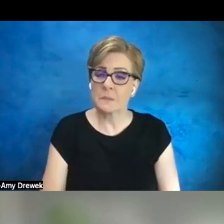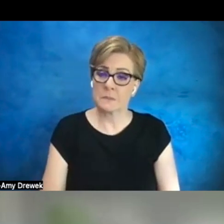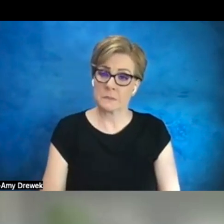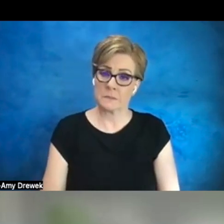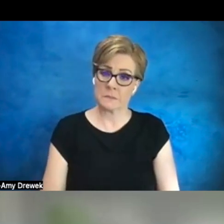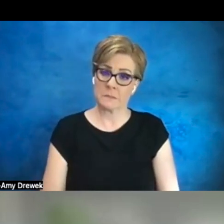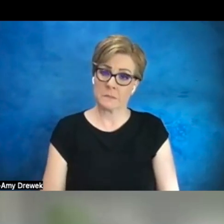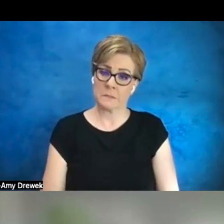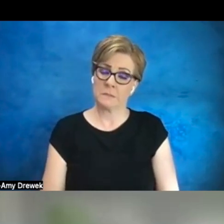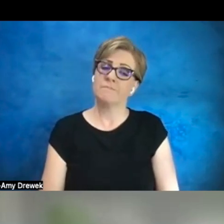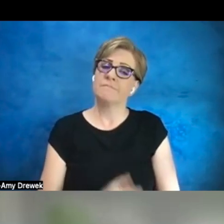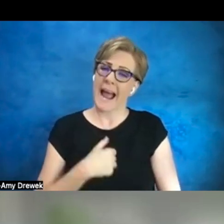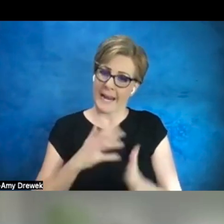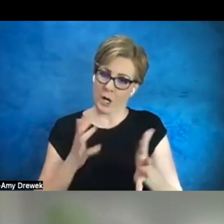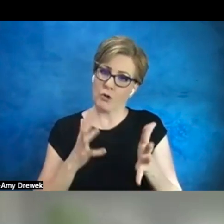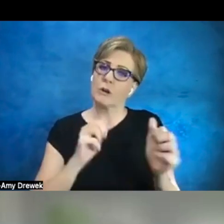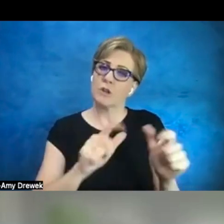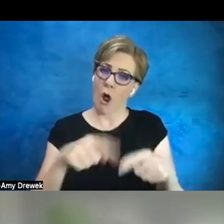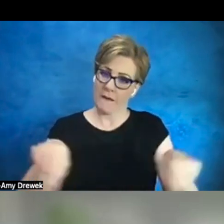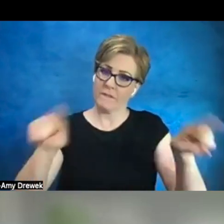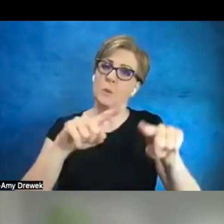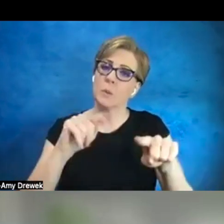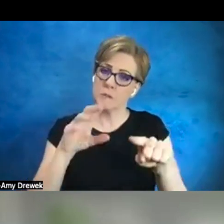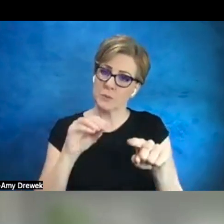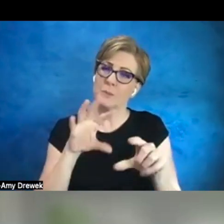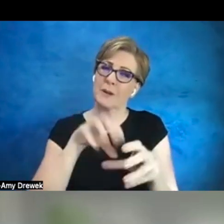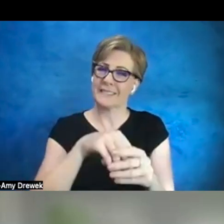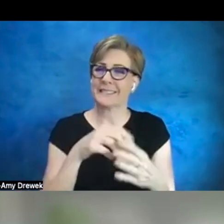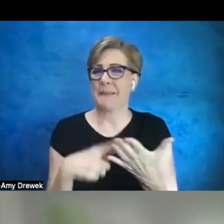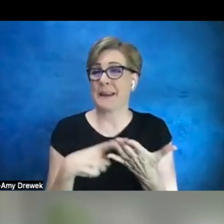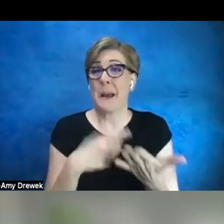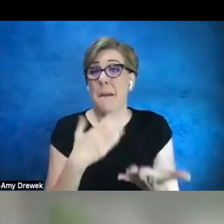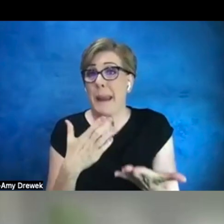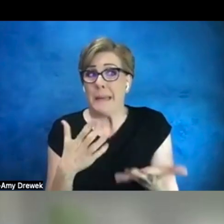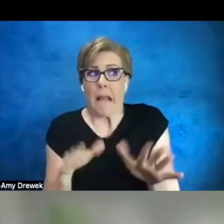But I do encourage you all, I know you may have never interacted with folks in your group,